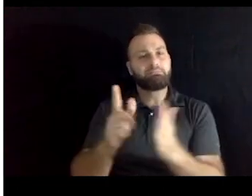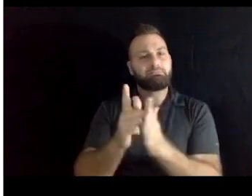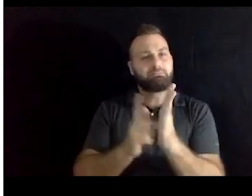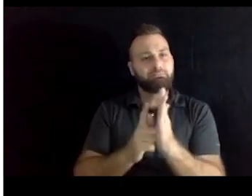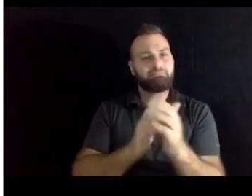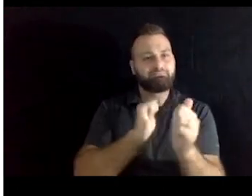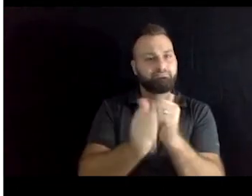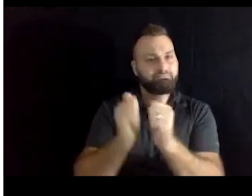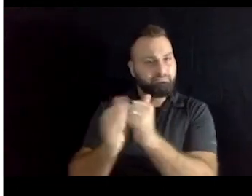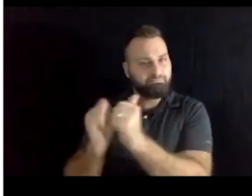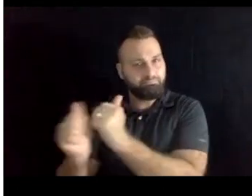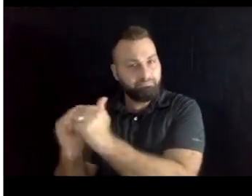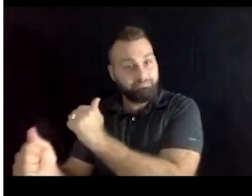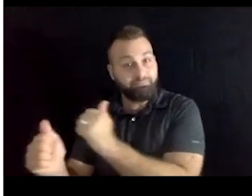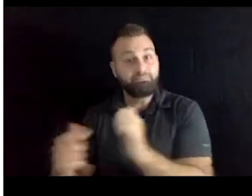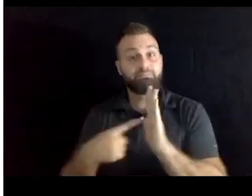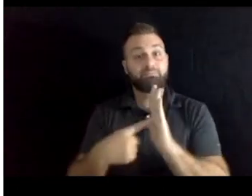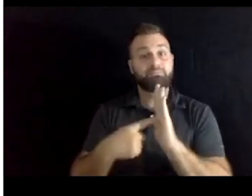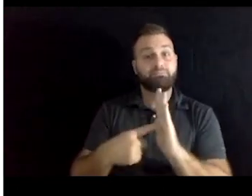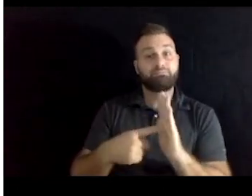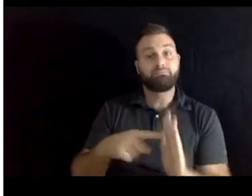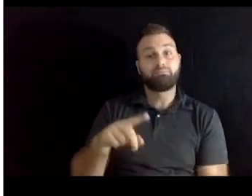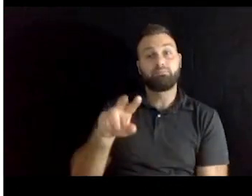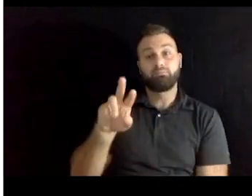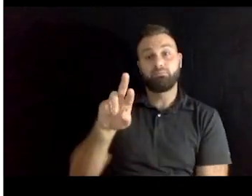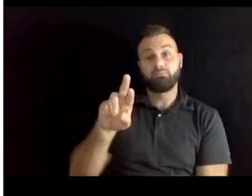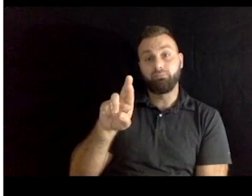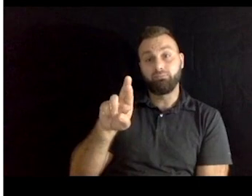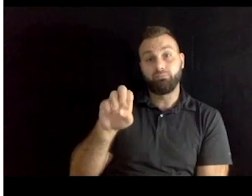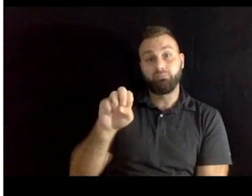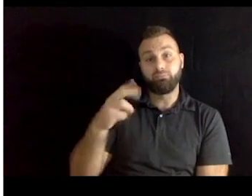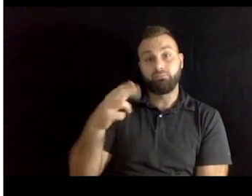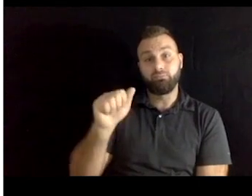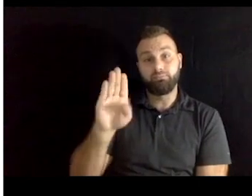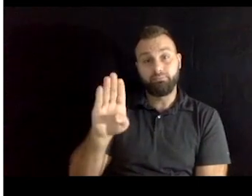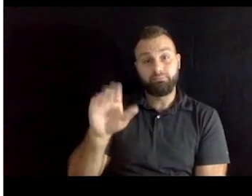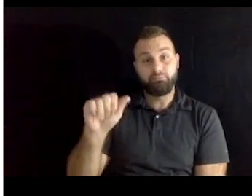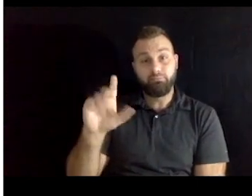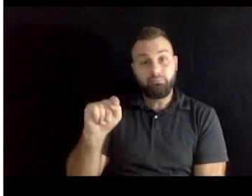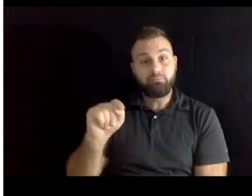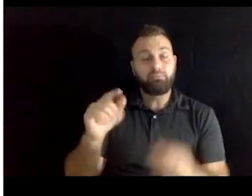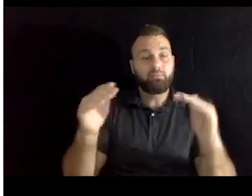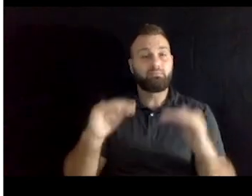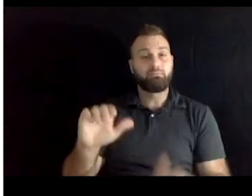for example the Rehabilitation Act in the early 1970s, and the Americans with Disabilities Act.